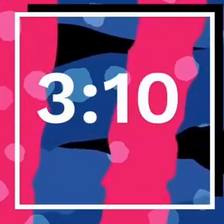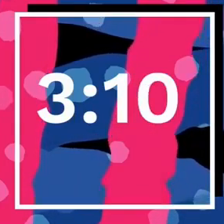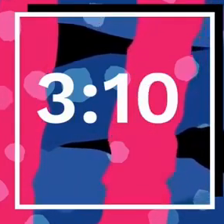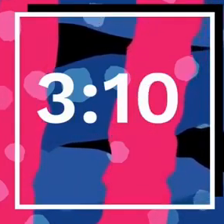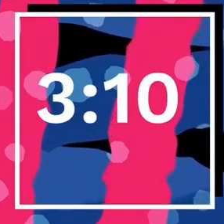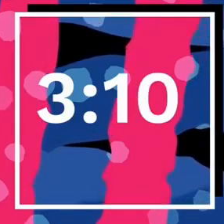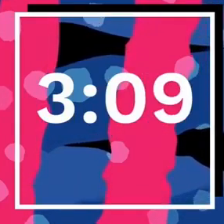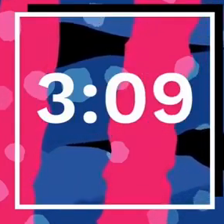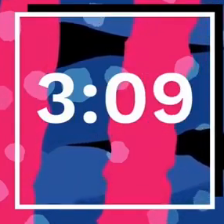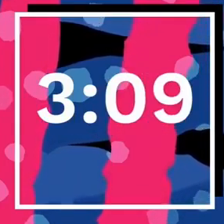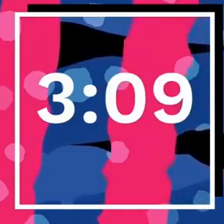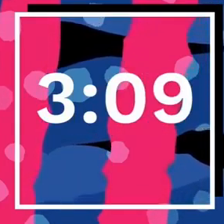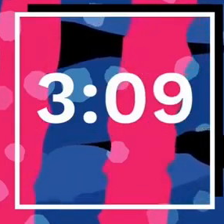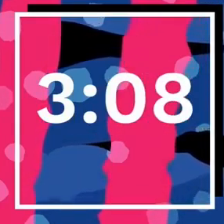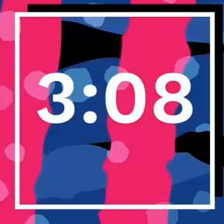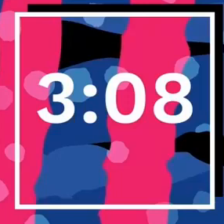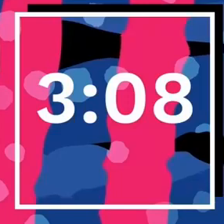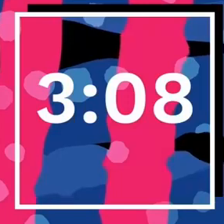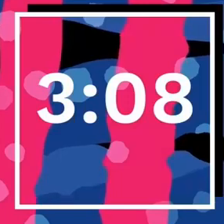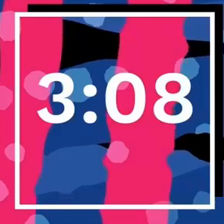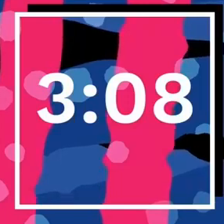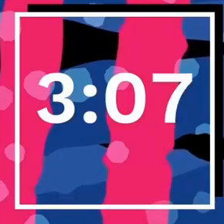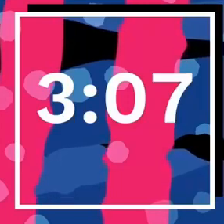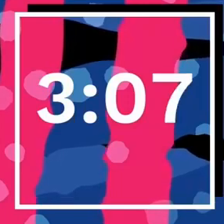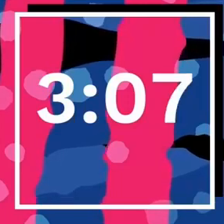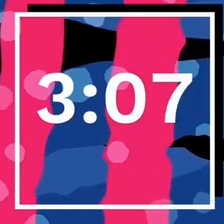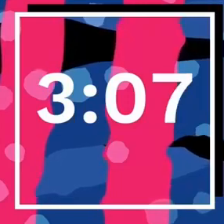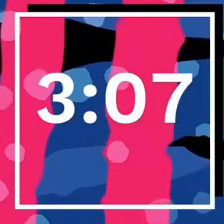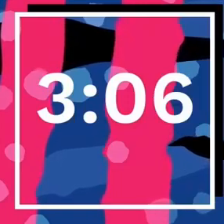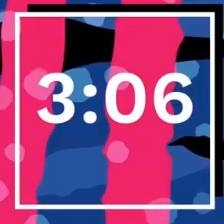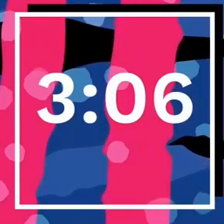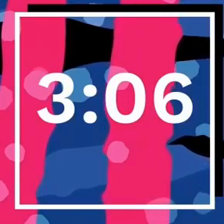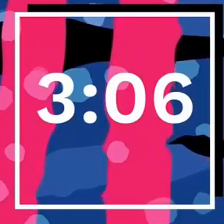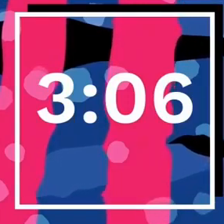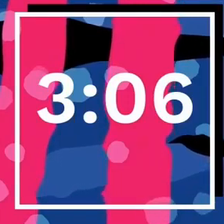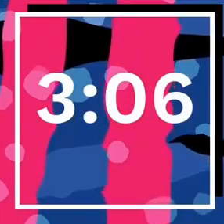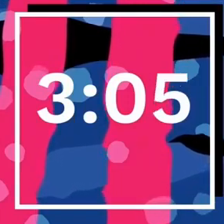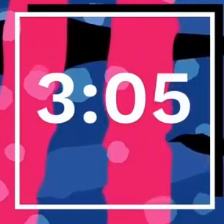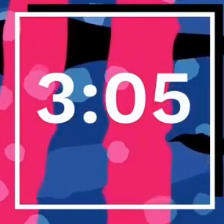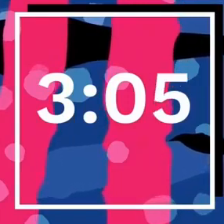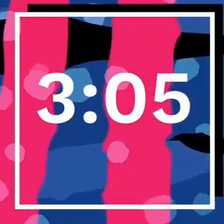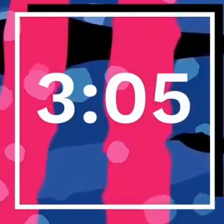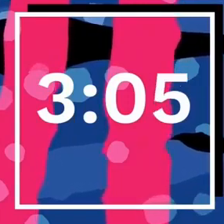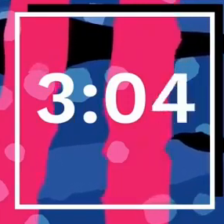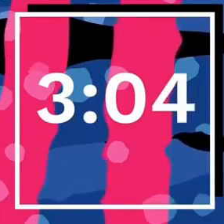UP LAST JUNE.>> RIGHT NOW I'M